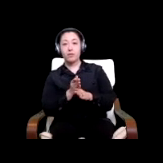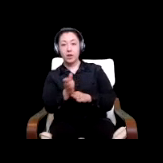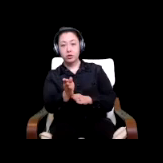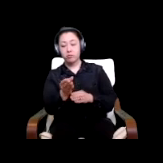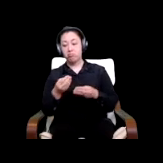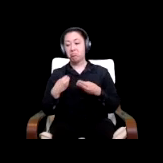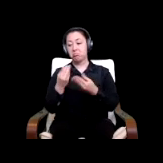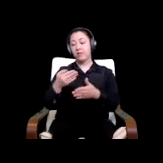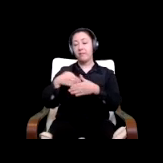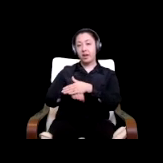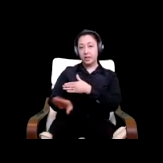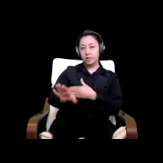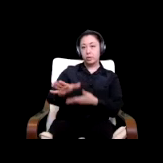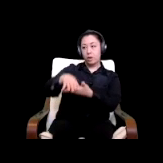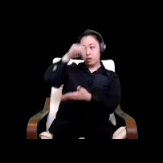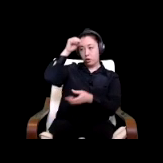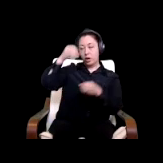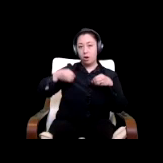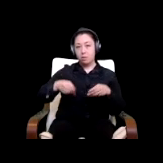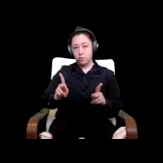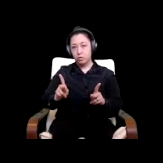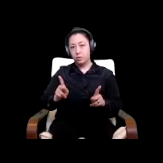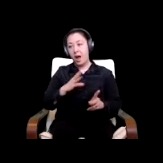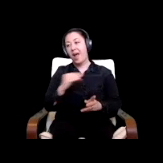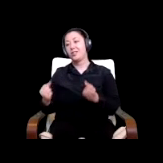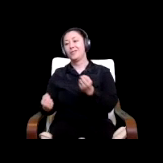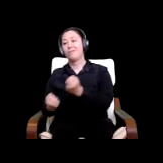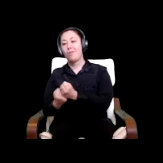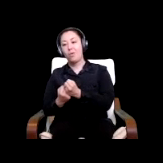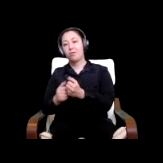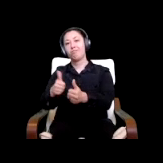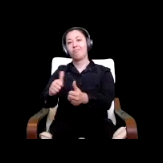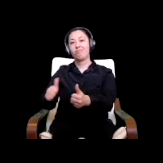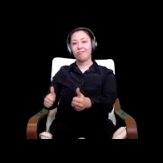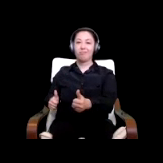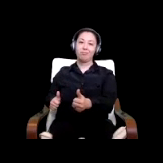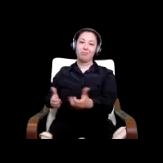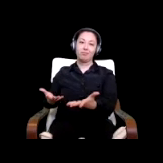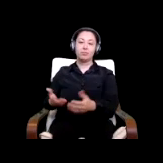support to address the delays.